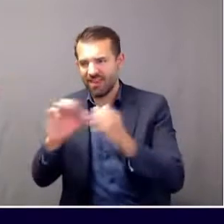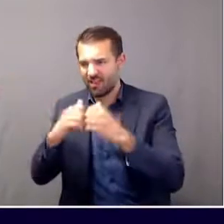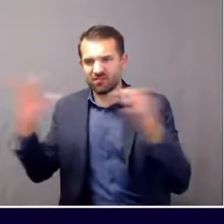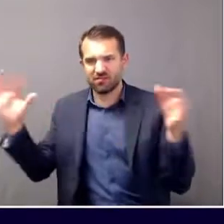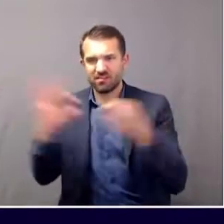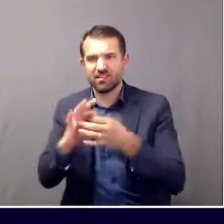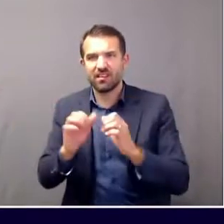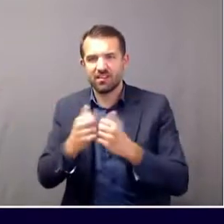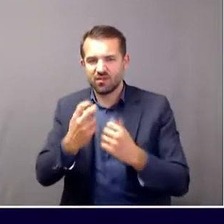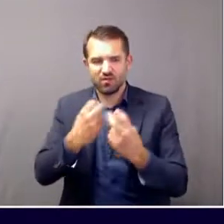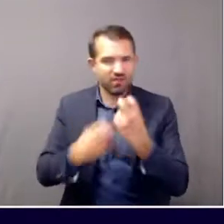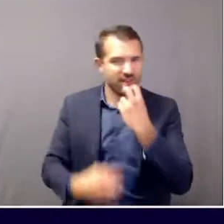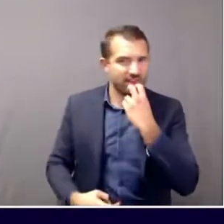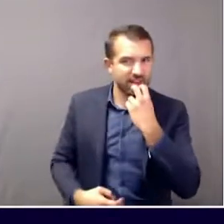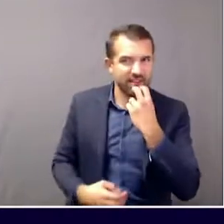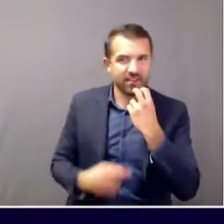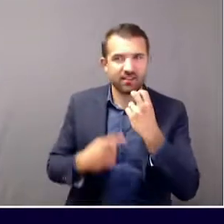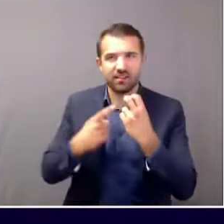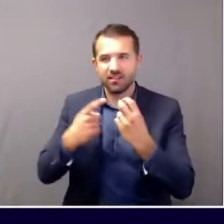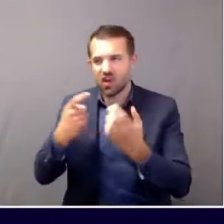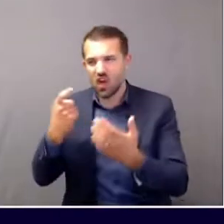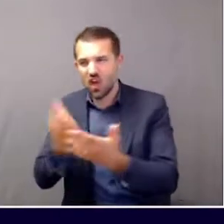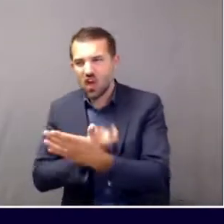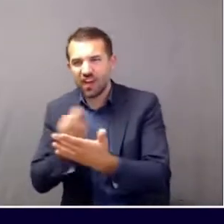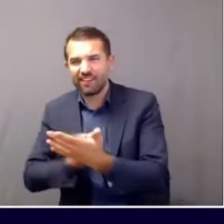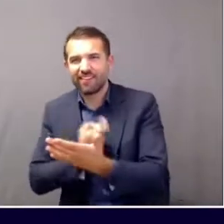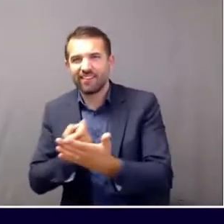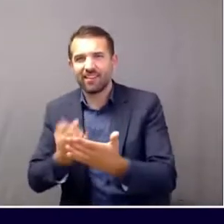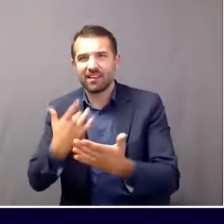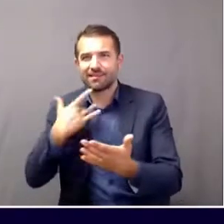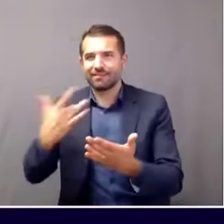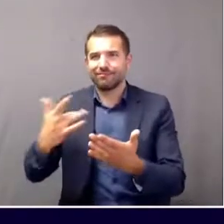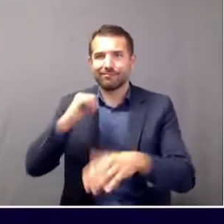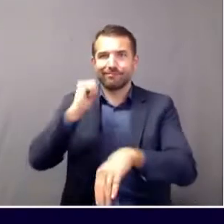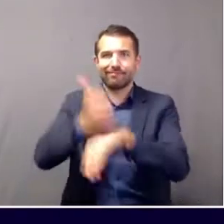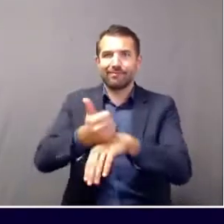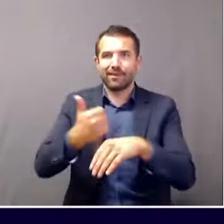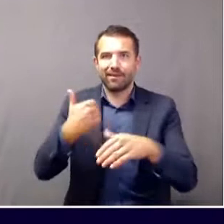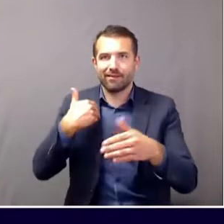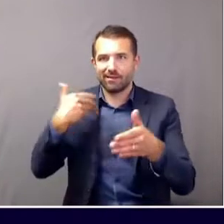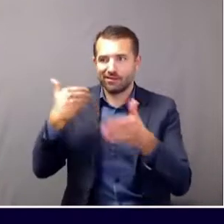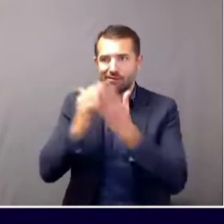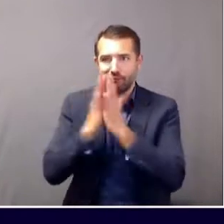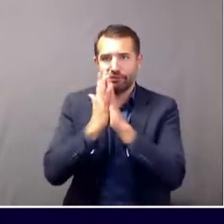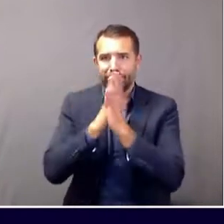not really close to somebody for